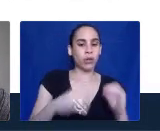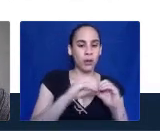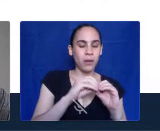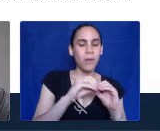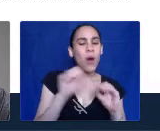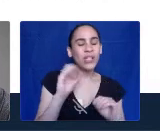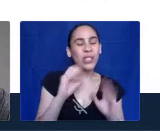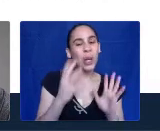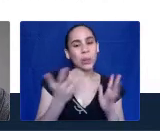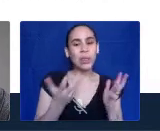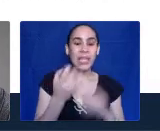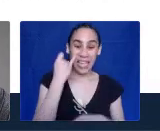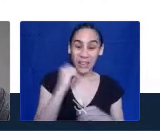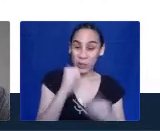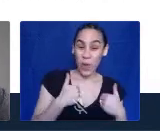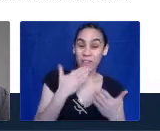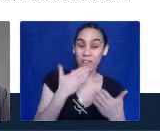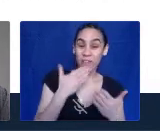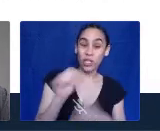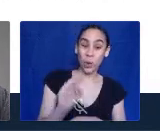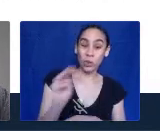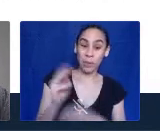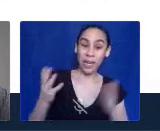you don't have a good social media presence you need to have thousands of followers you need to